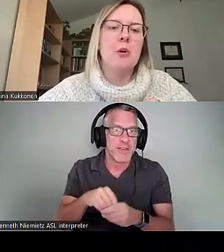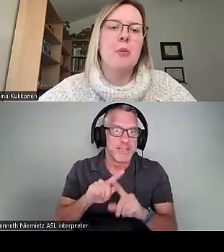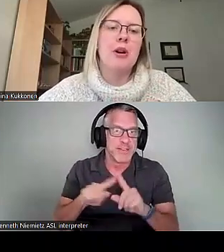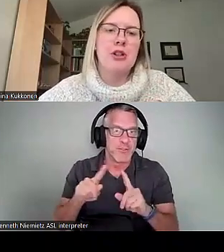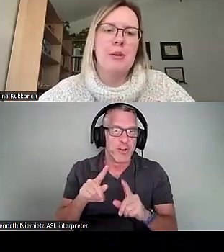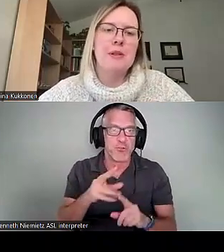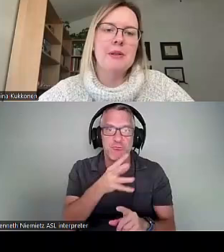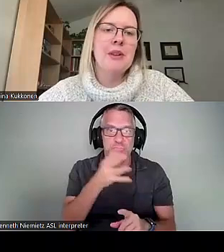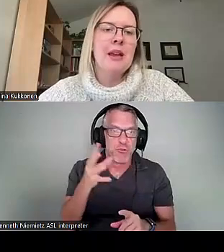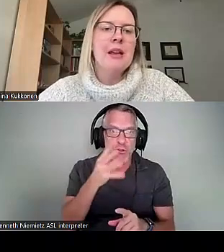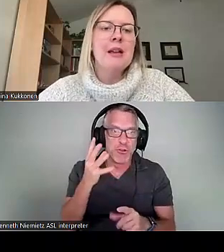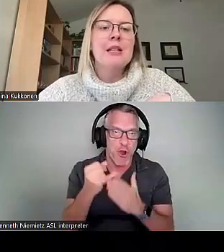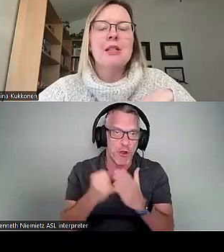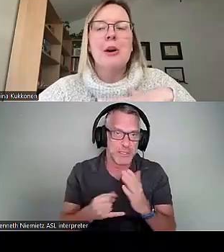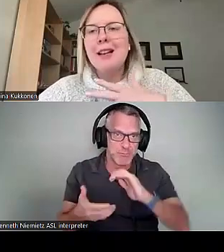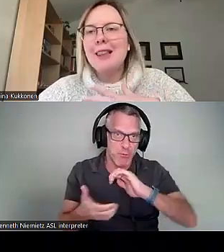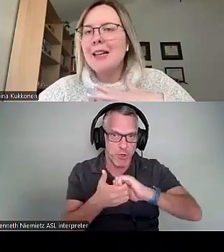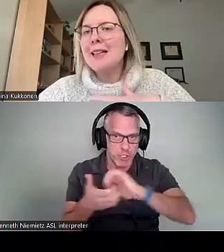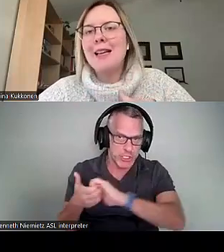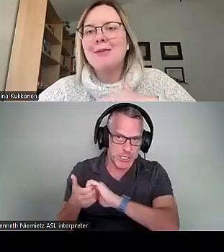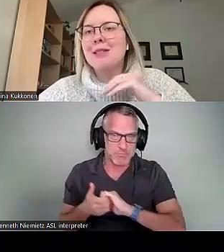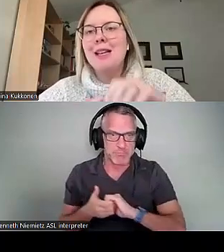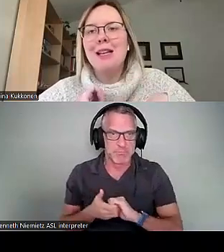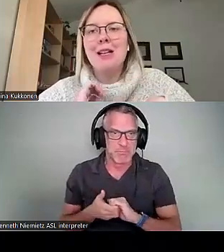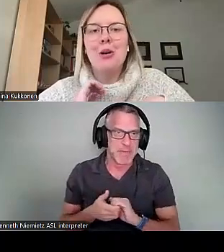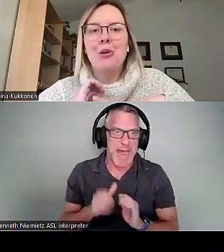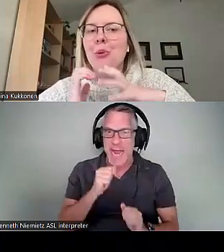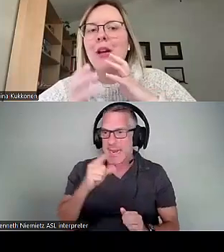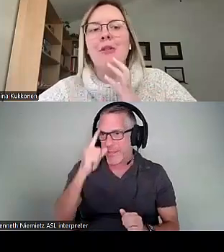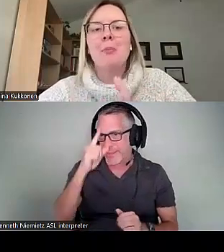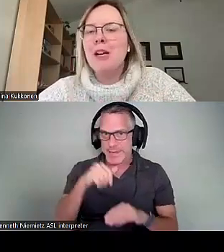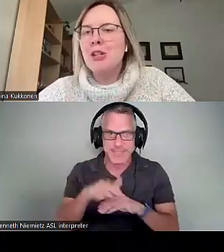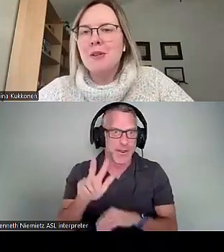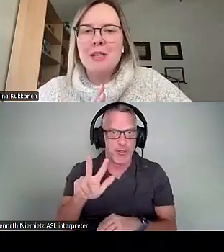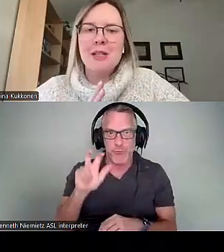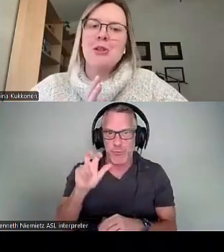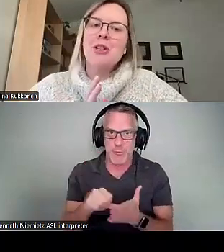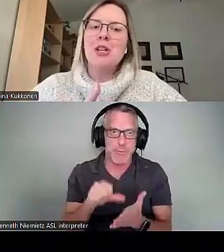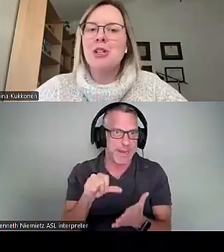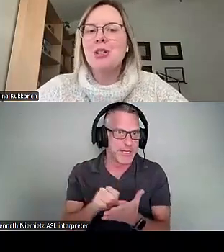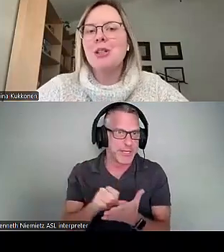school partnerships. I didn't think that sending 300 pages of a dissertation to